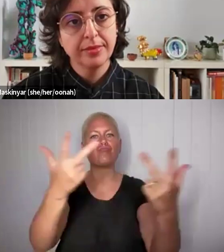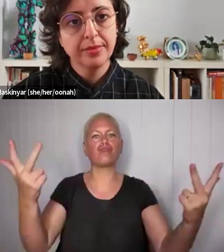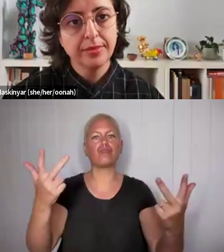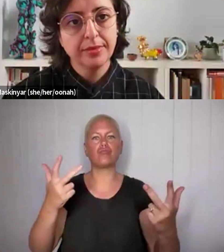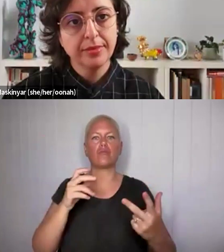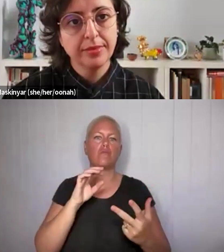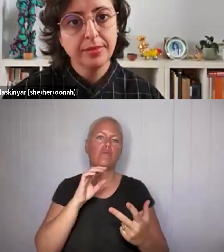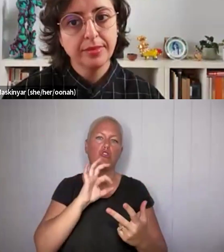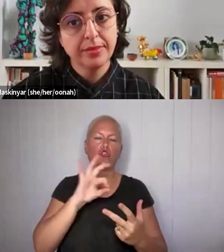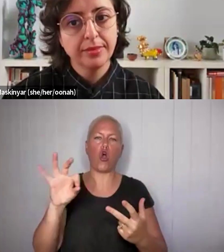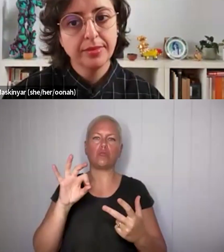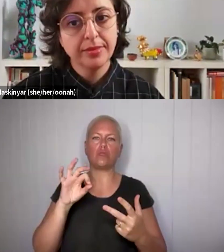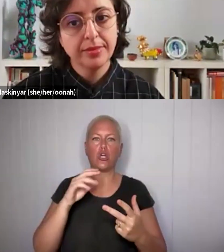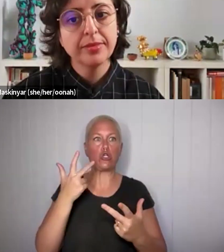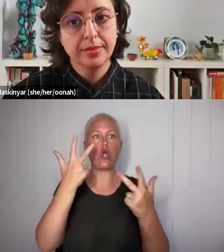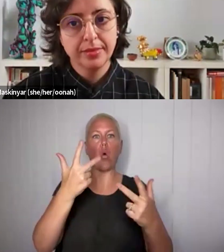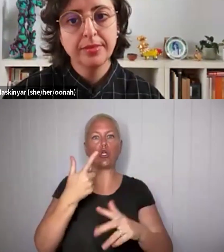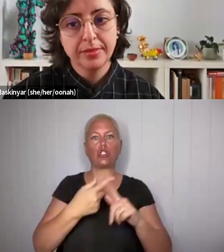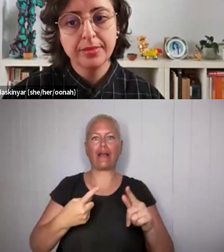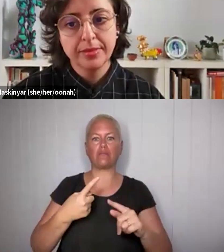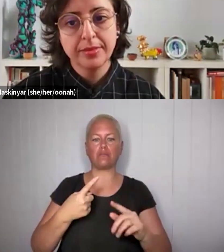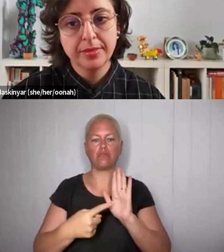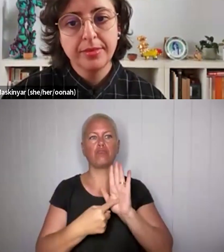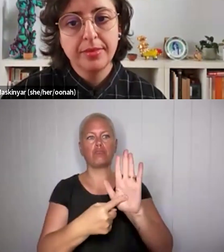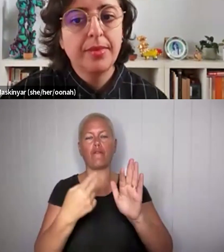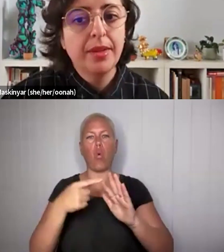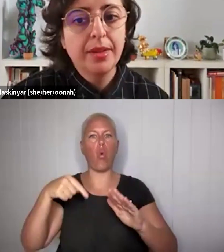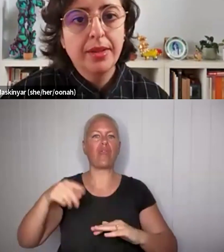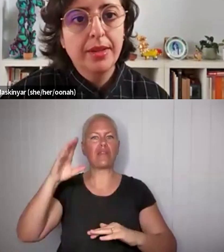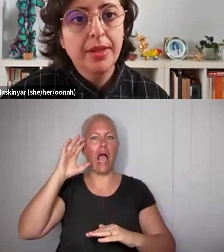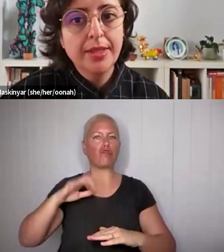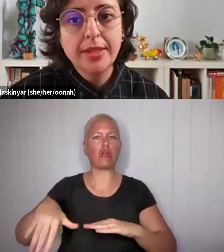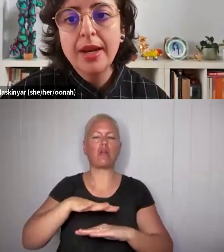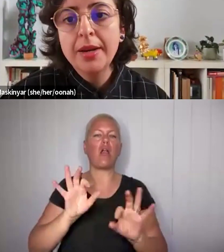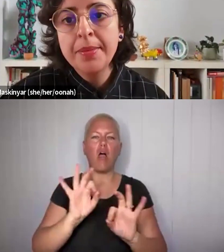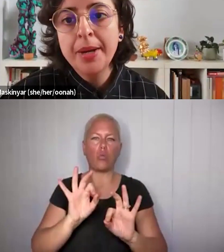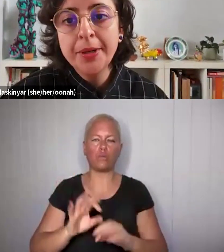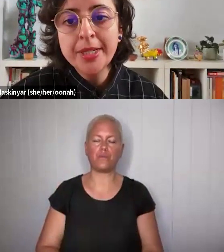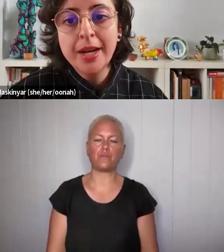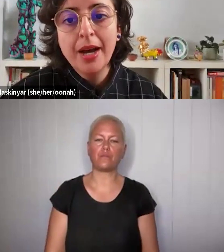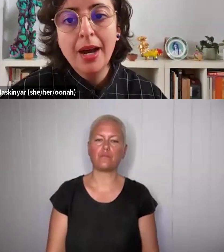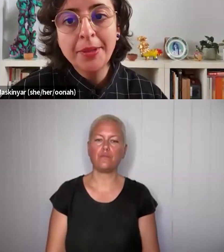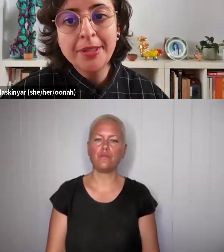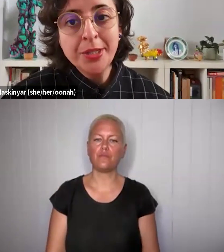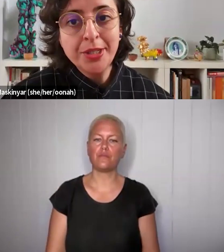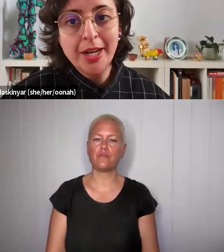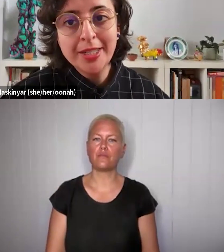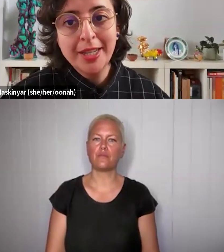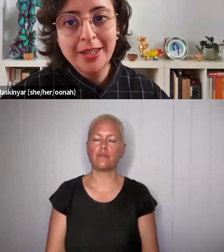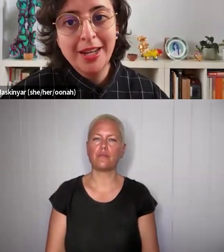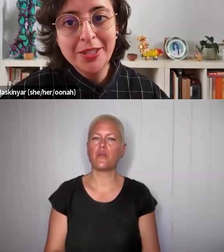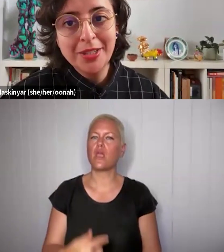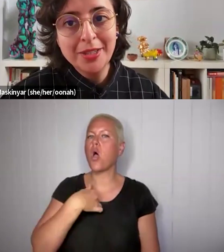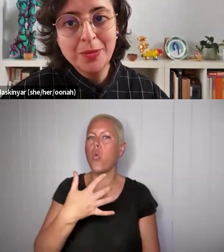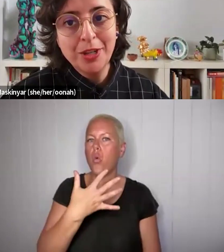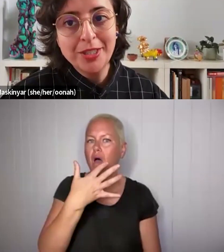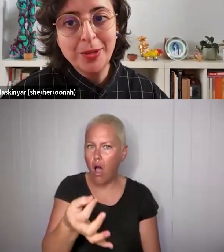a national voice, or anything like that. >> I am going to ask and answer this first